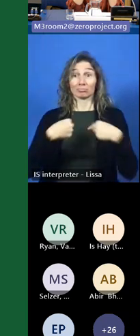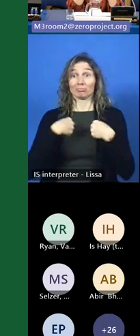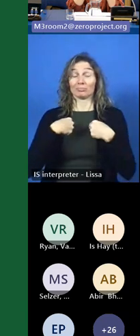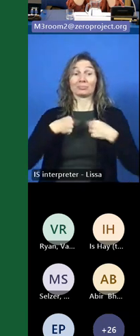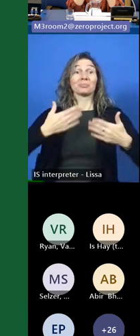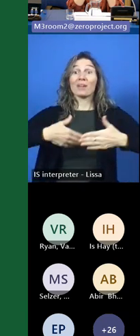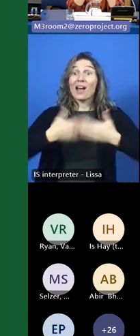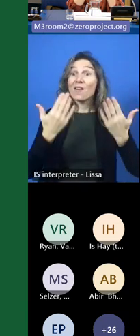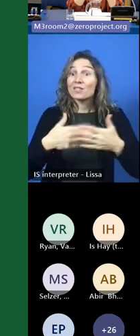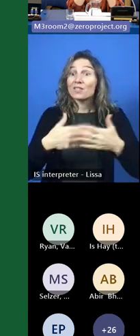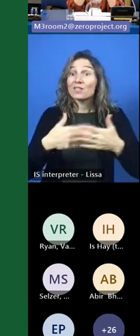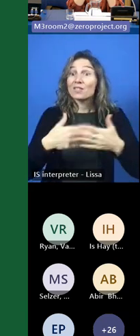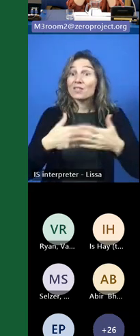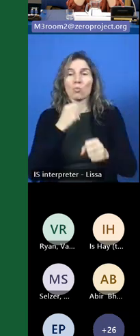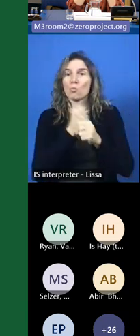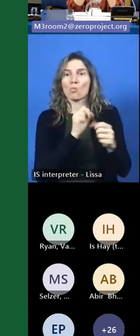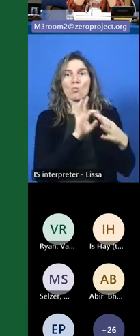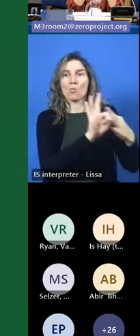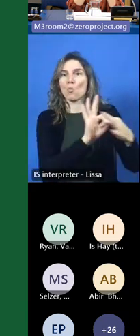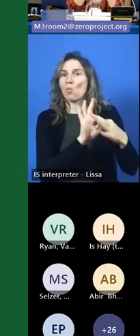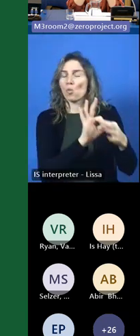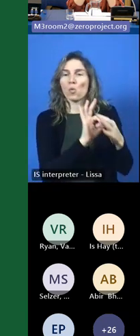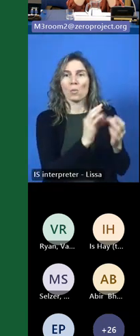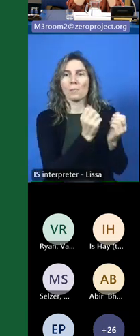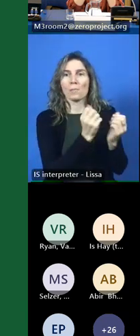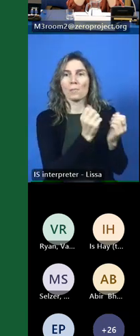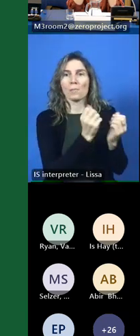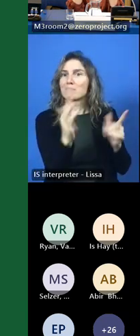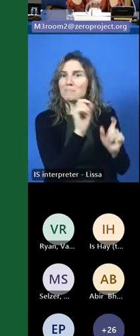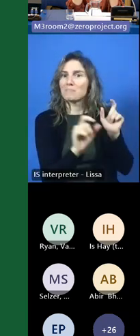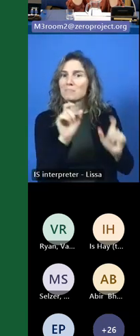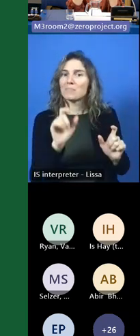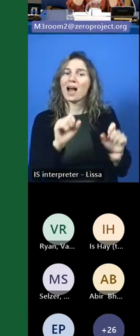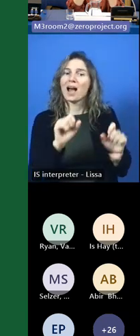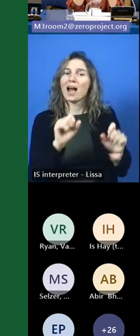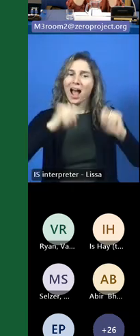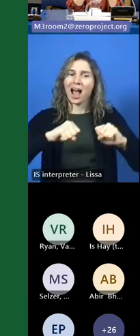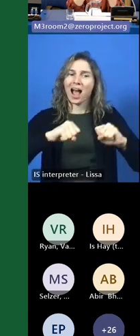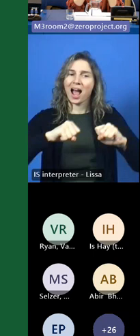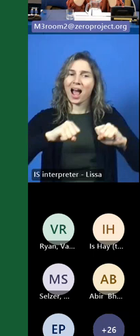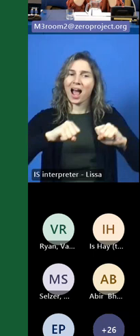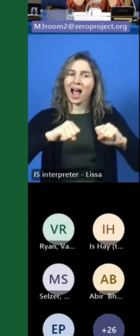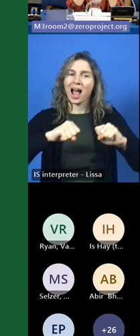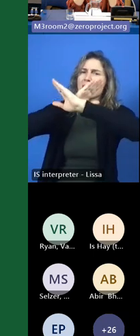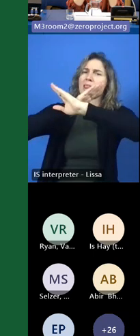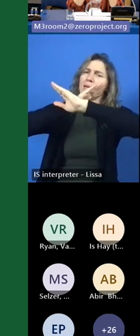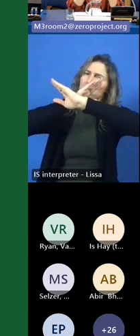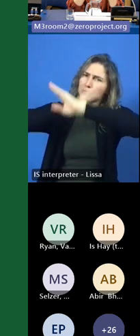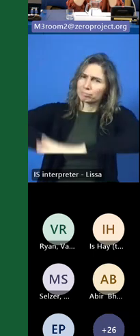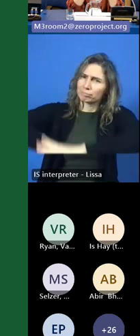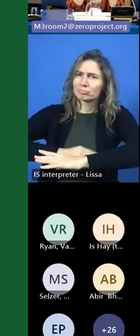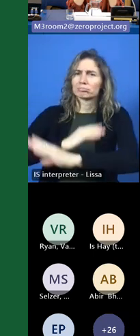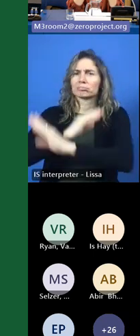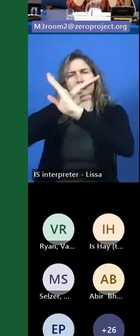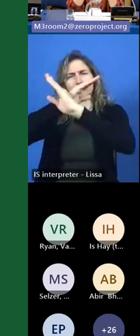breakdown barriers that prevent people having a successful work life. When we are talking about